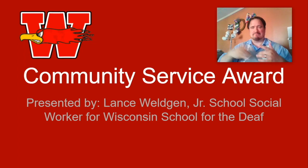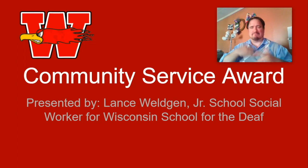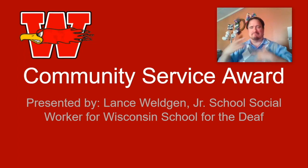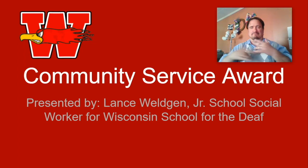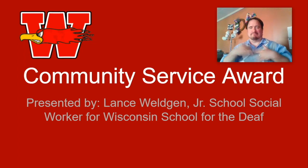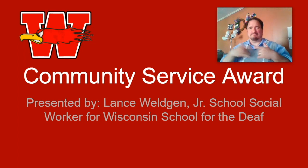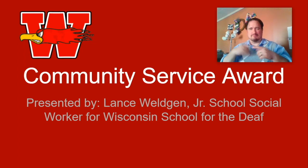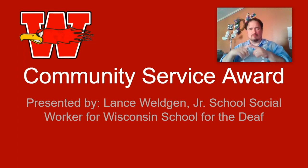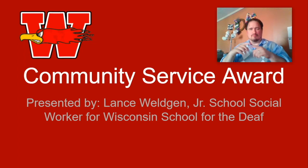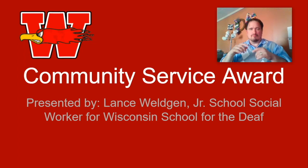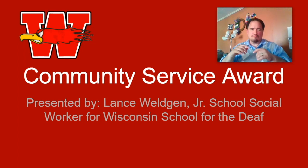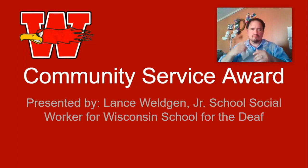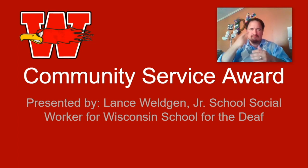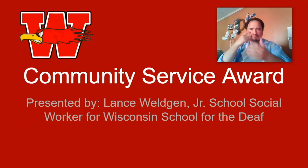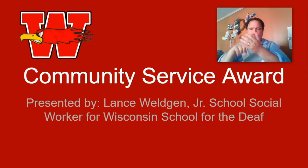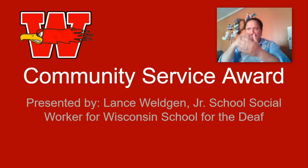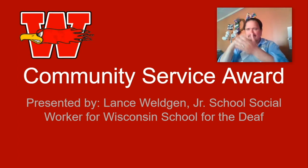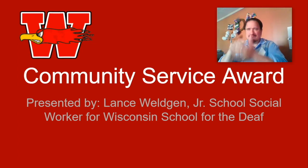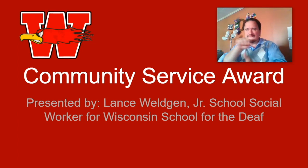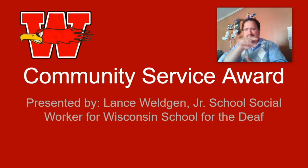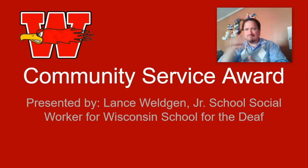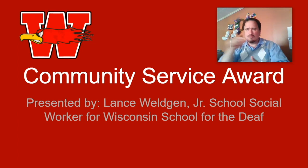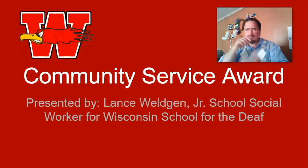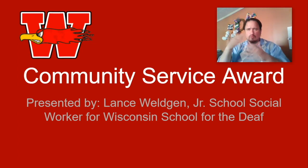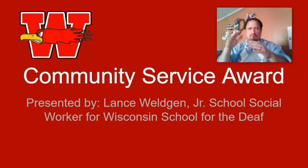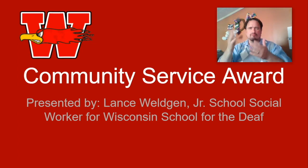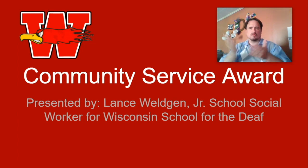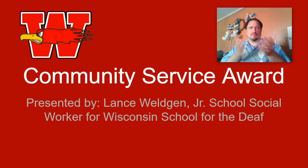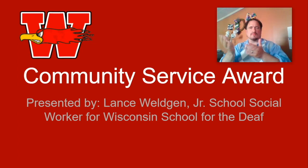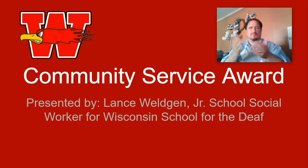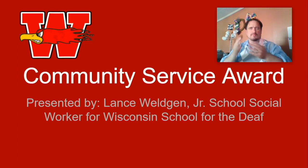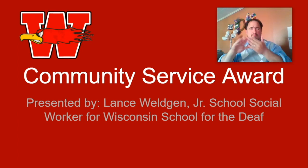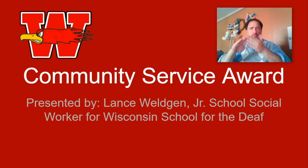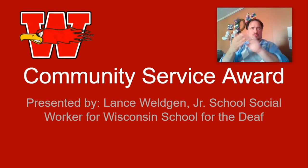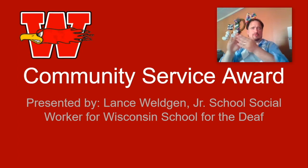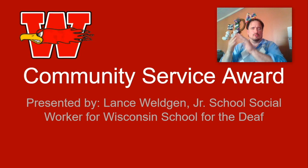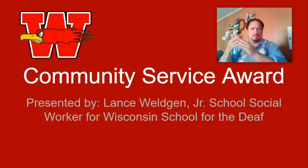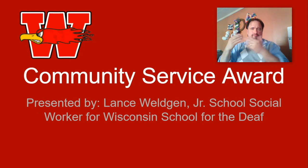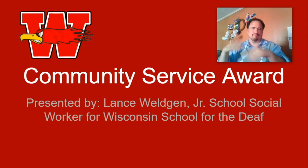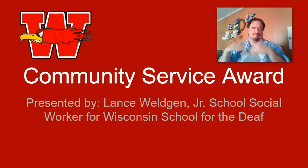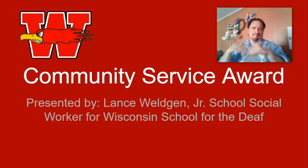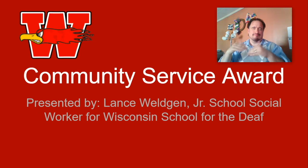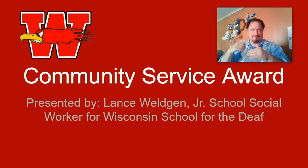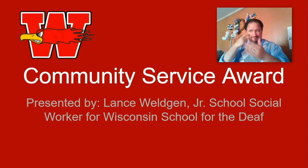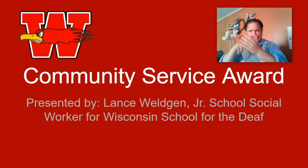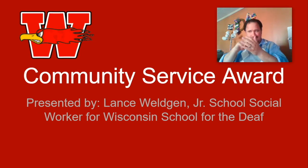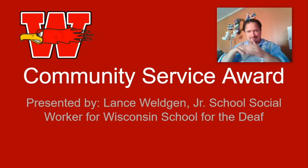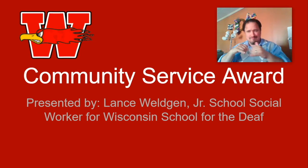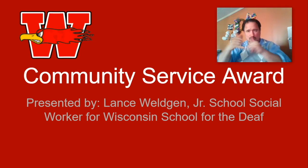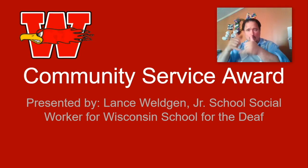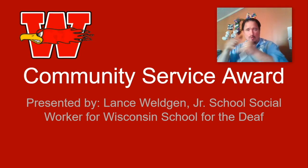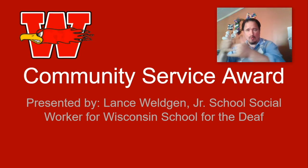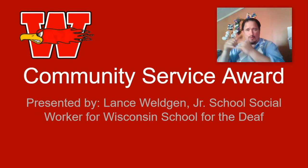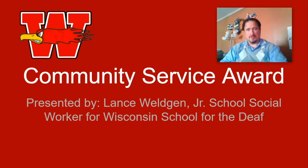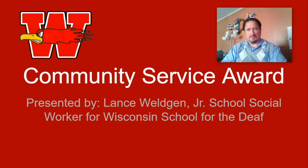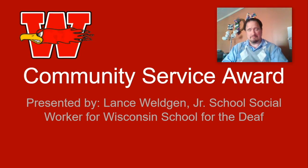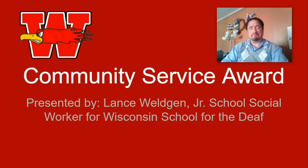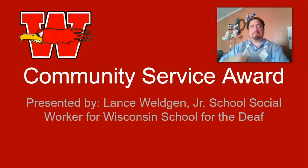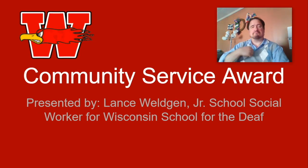I'm excited to recognize these students for the Community Service award.